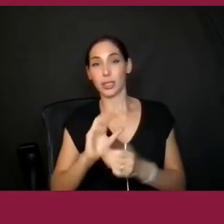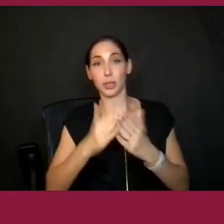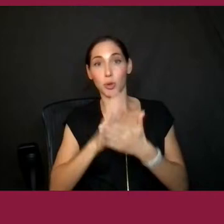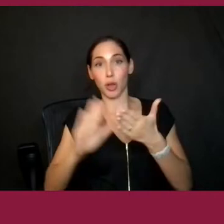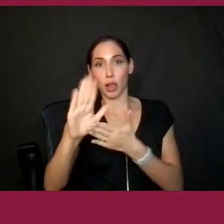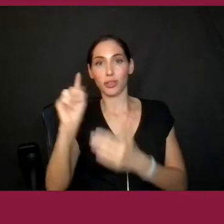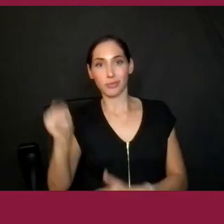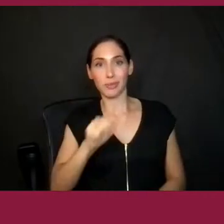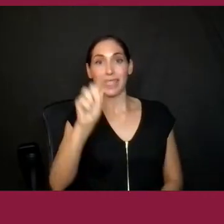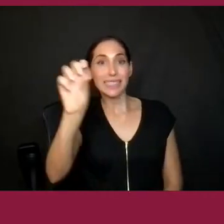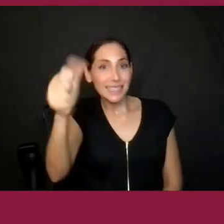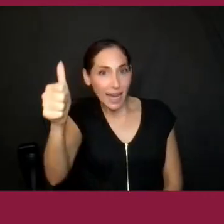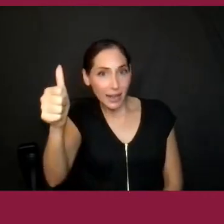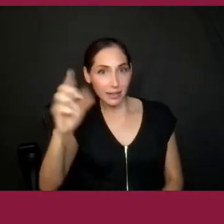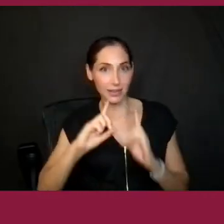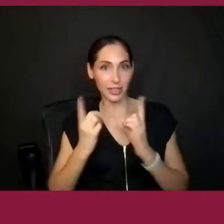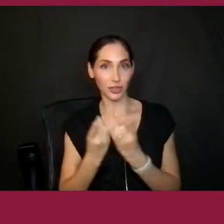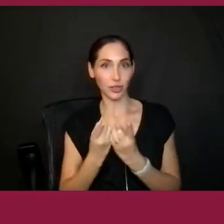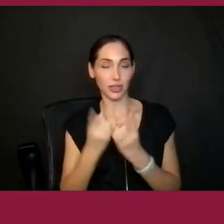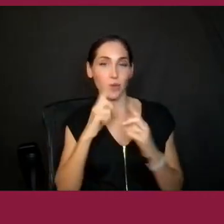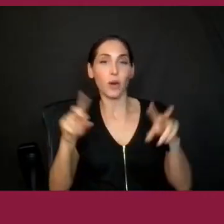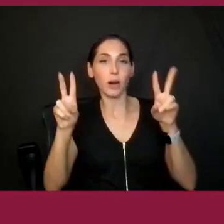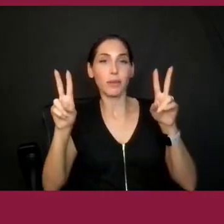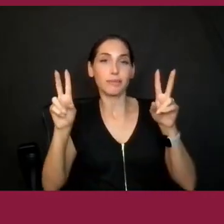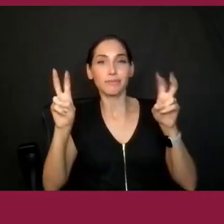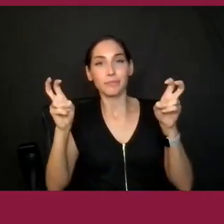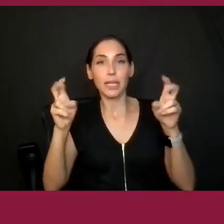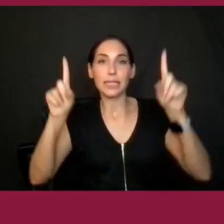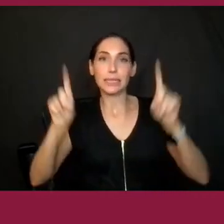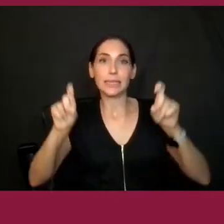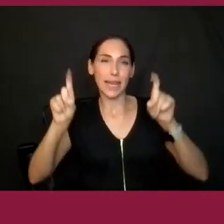districts as a pilot. And I think that these were probably